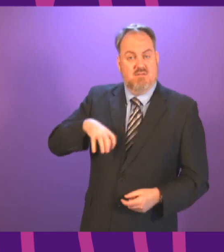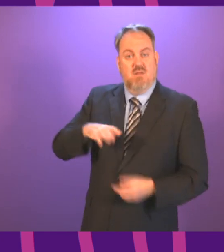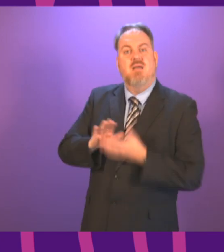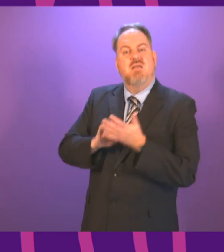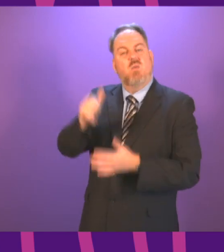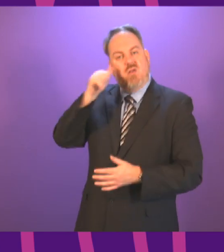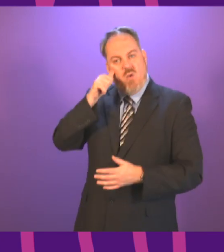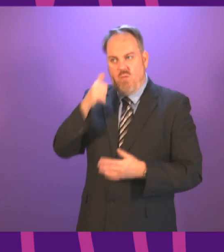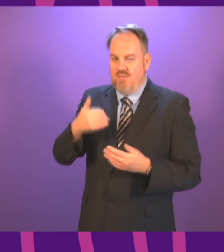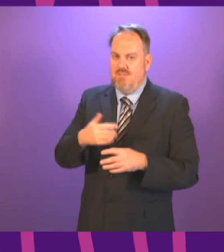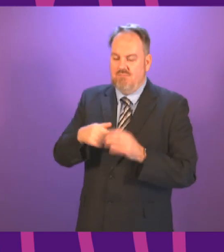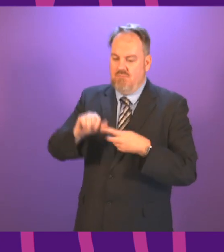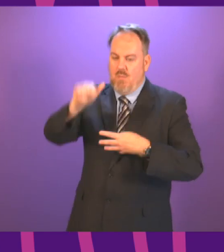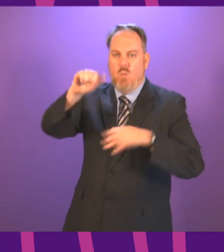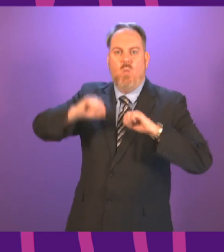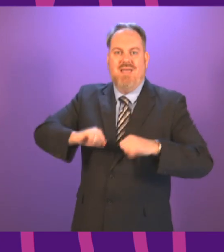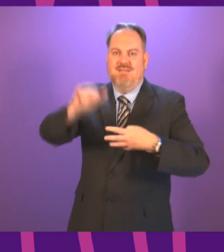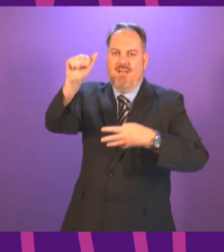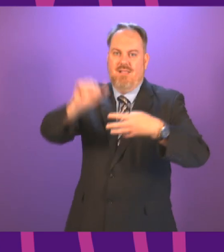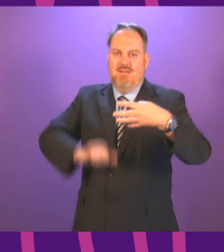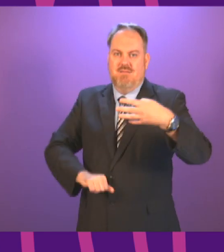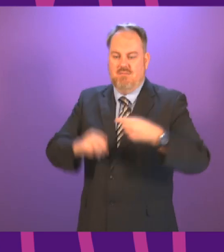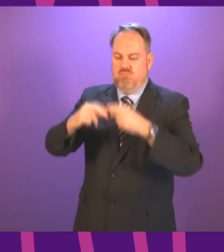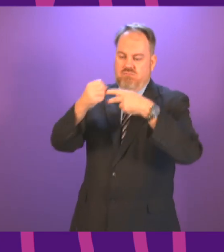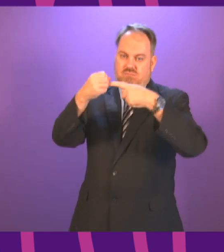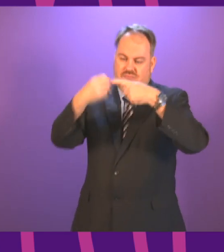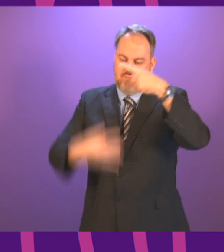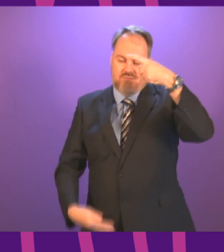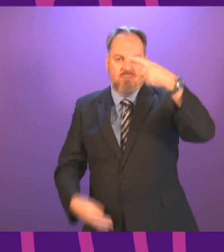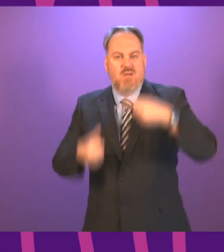will have an effect on waiting times, and we must continue to work to address that.